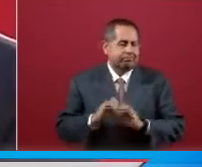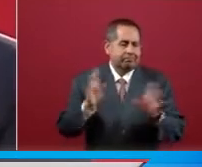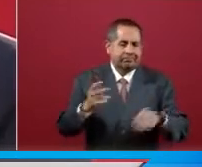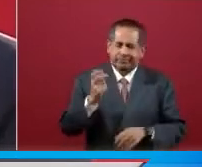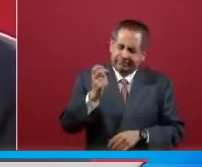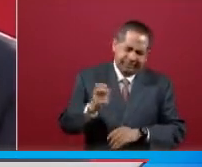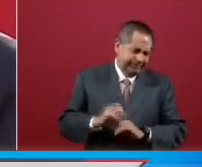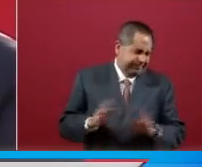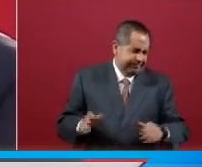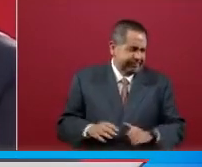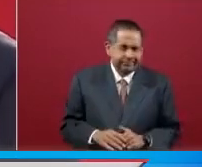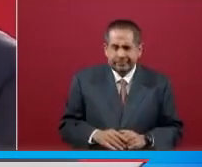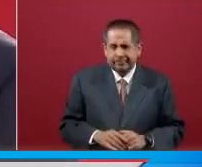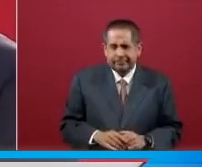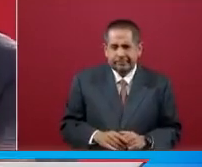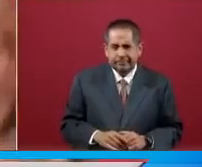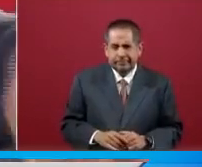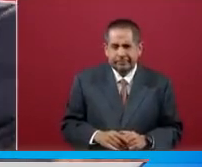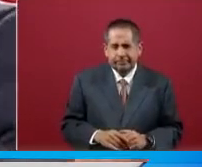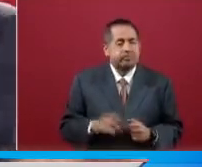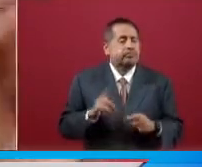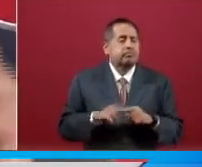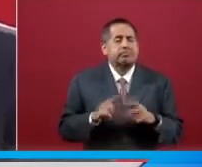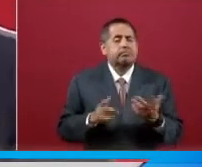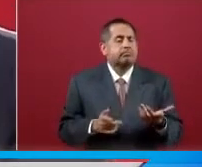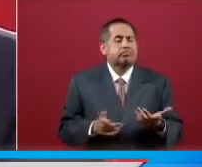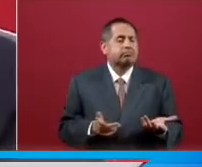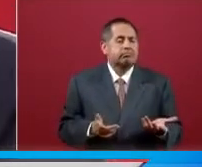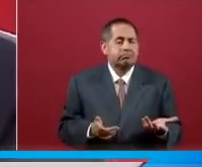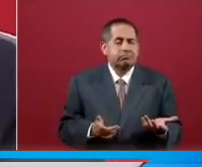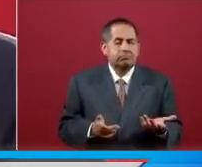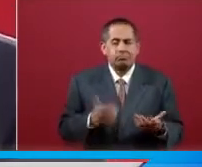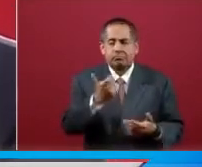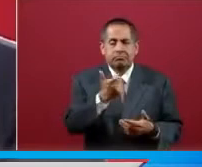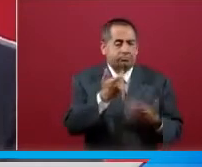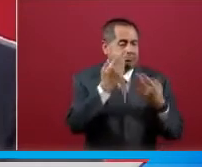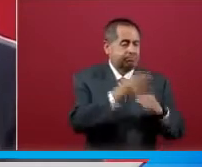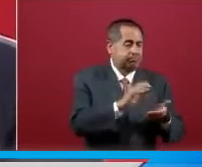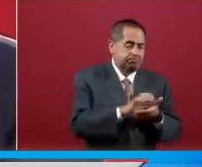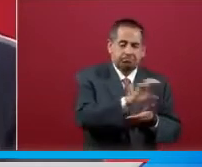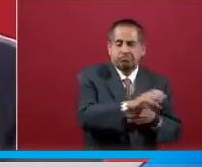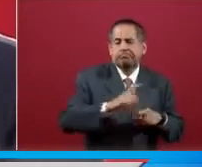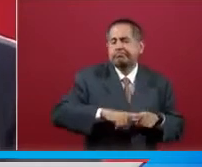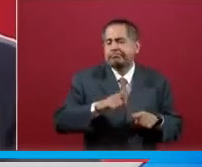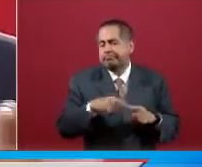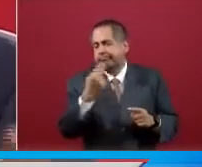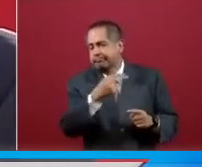To know about a crime, you have to keep track of the money and this was what was done in the investigation presented yesterday